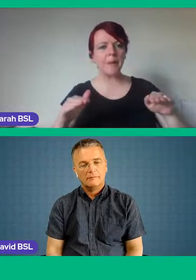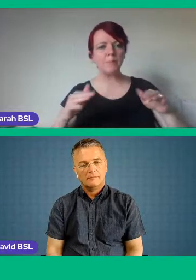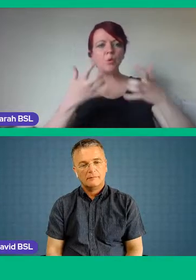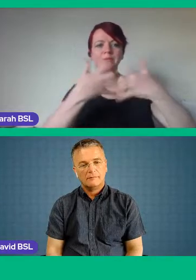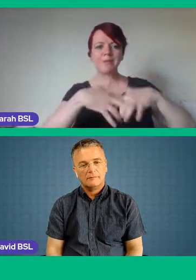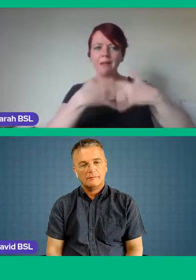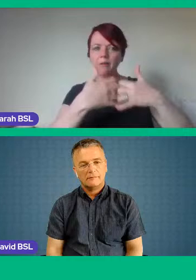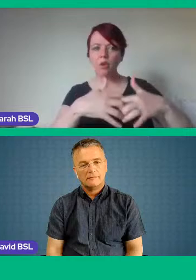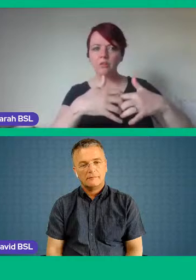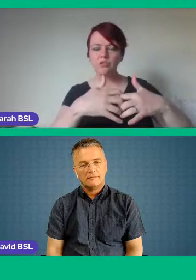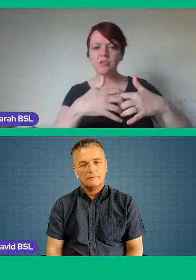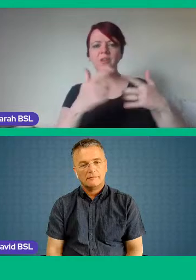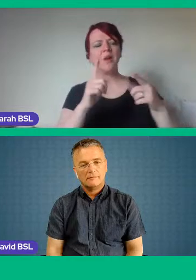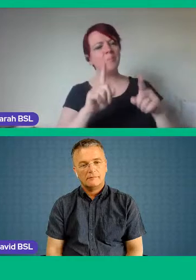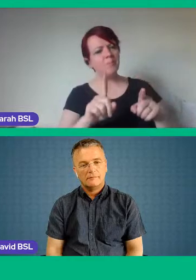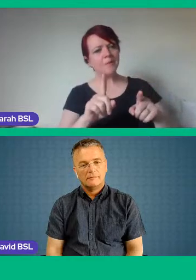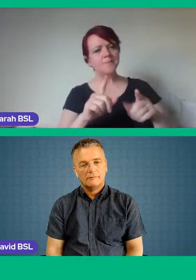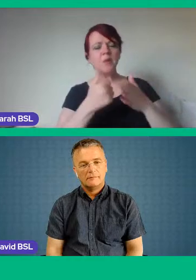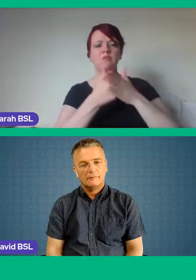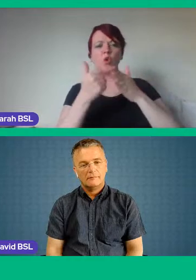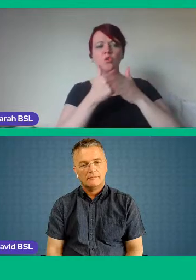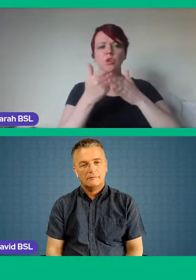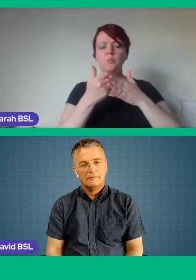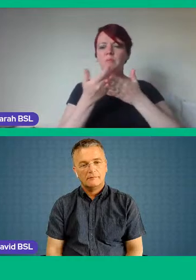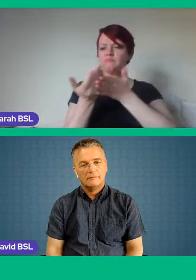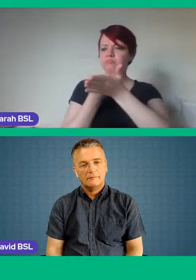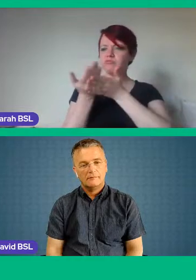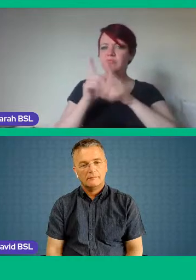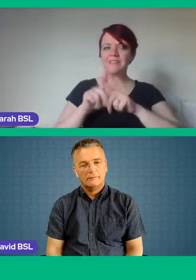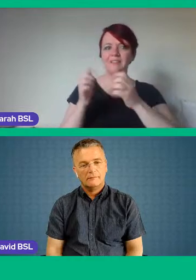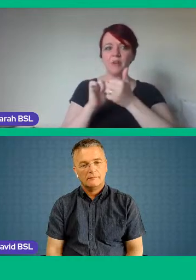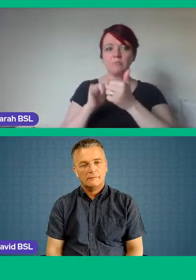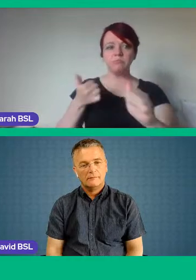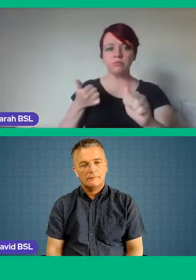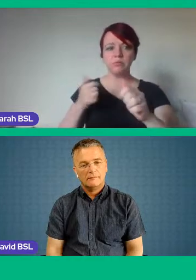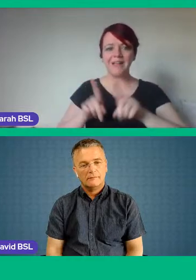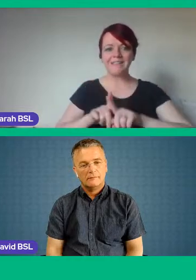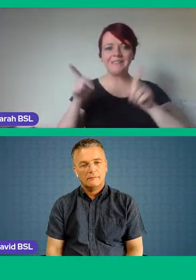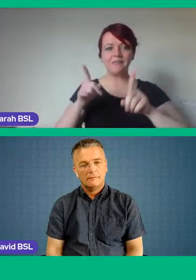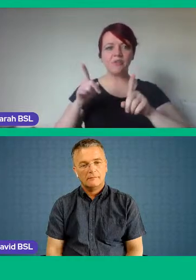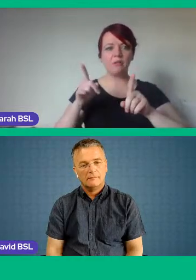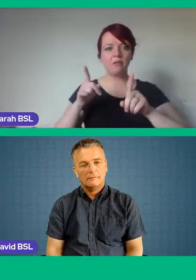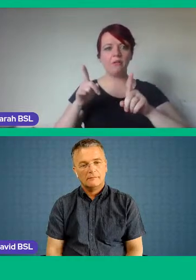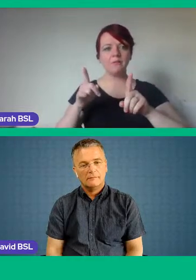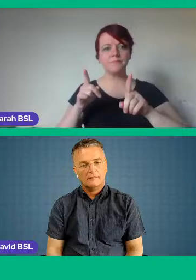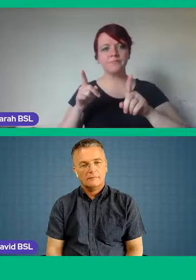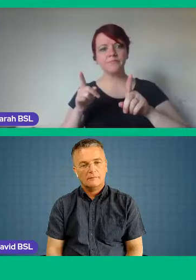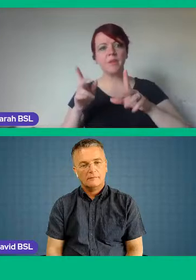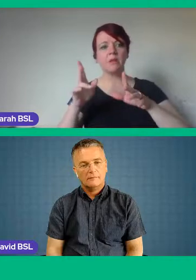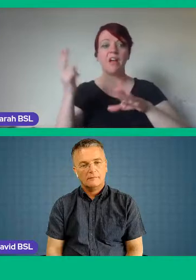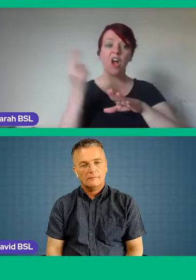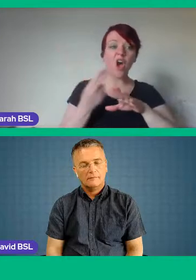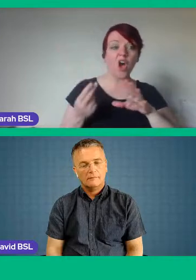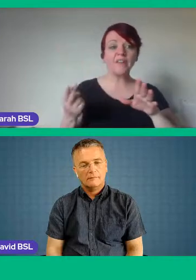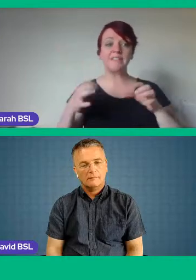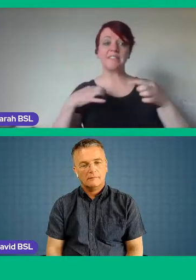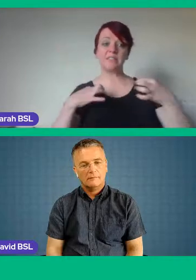been talking to other companies and artists about this approach and process, can you share a bit of your learning from this?